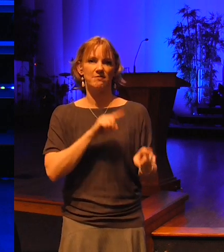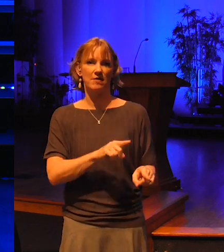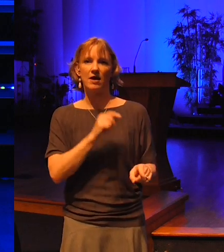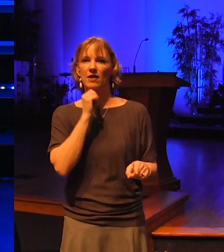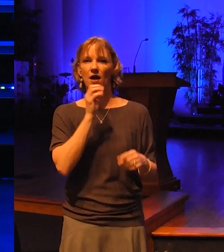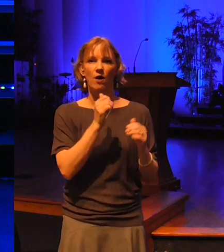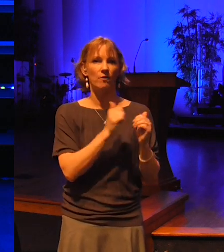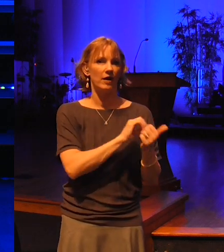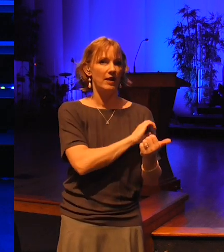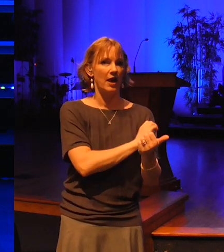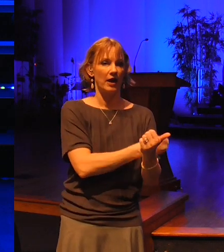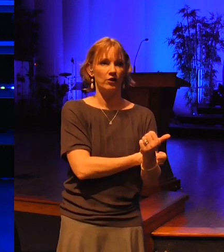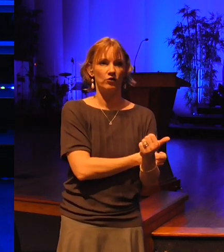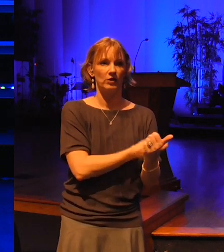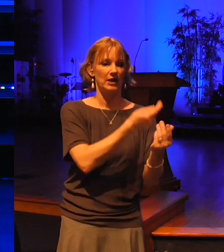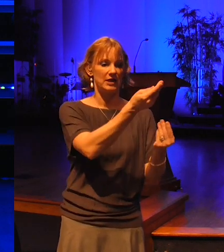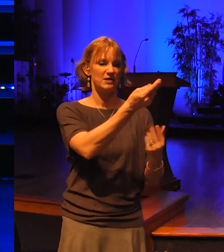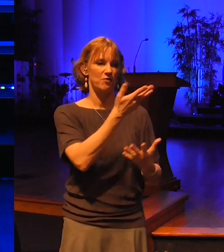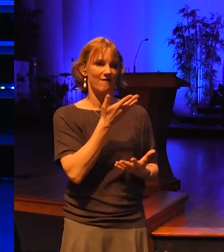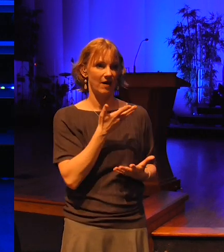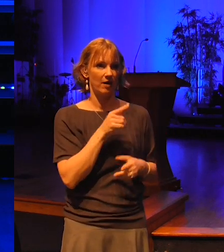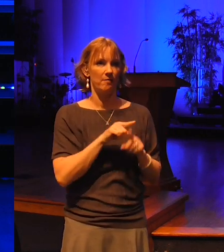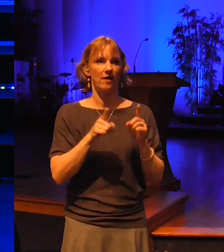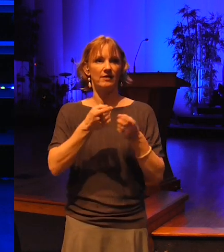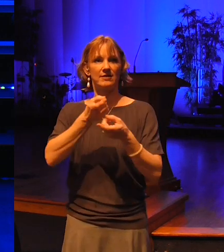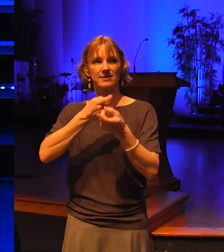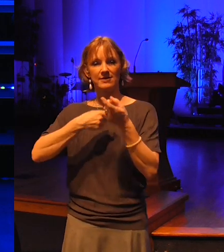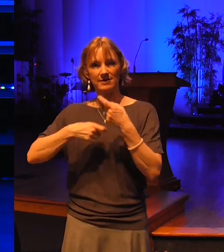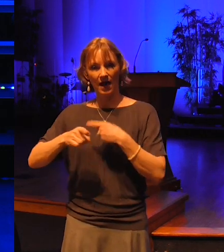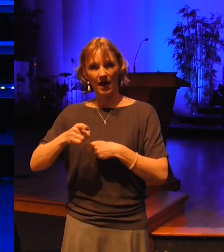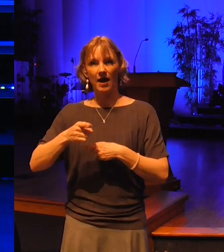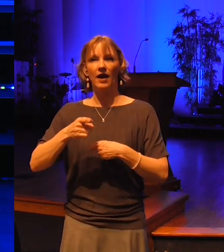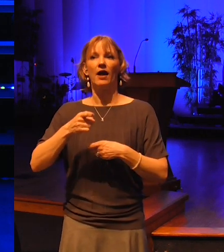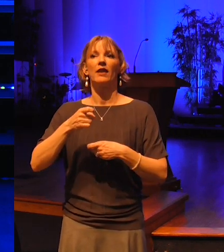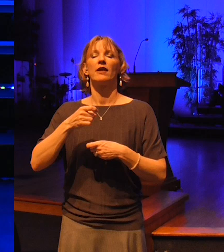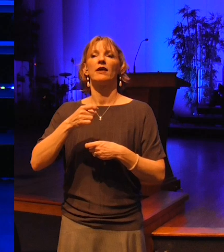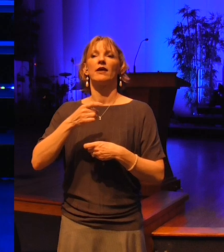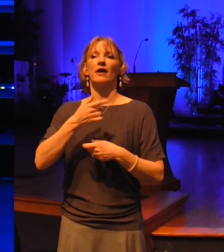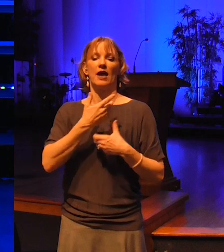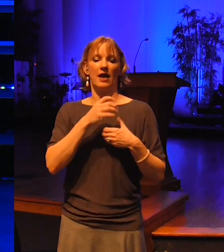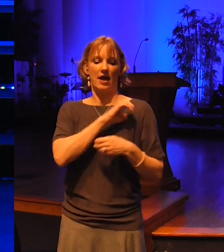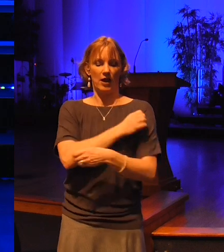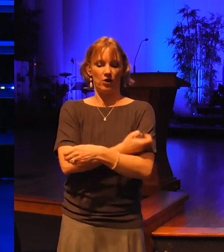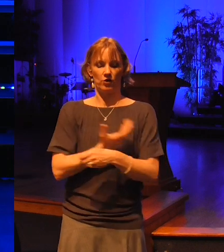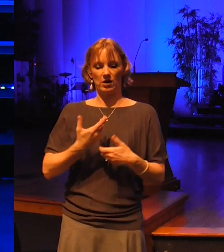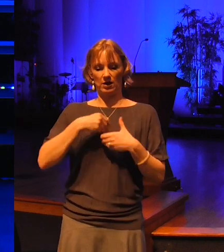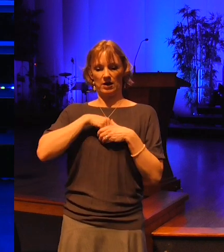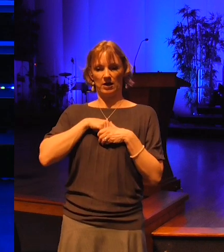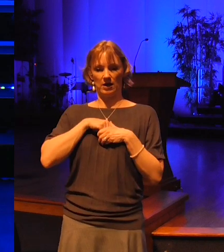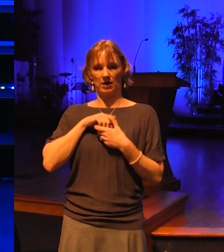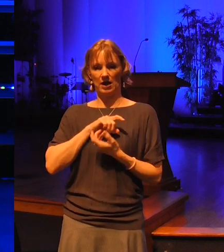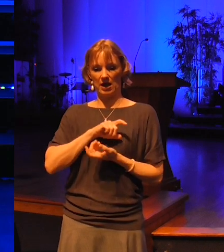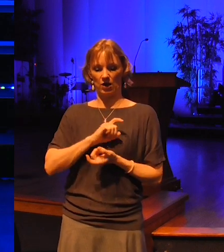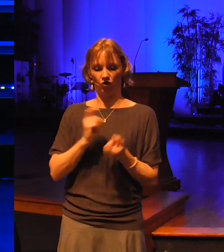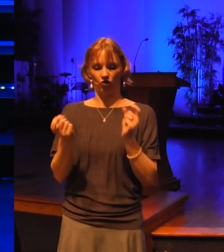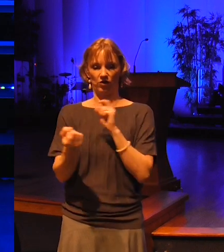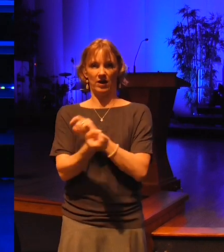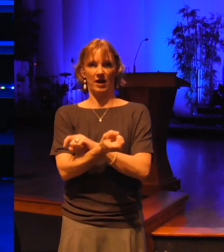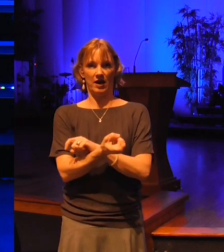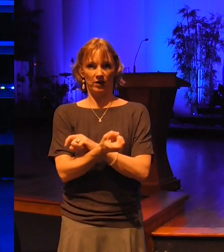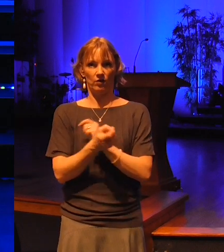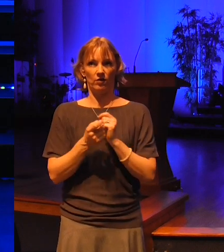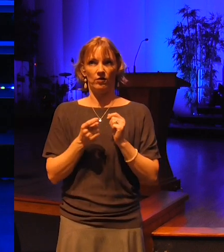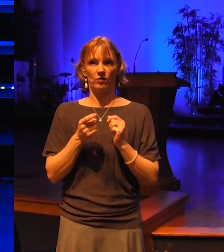giving you but to indeed take that energy in and transmute it into the way of the spirit into the